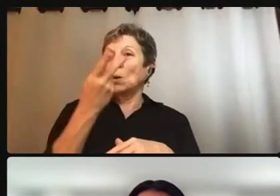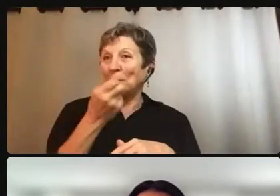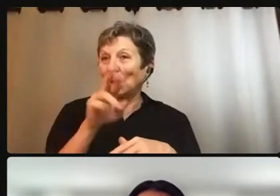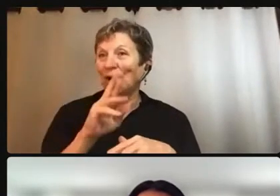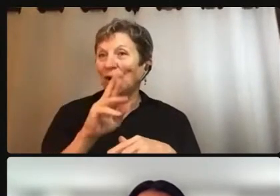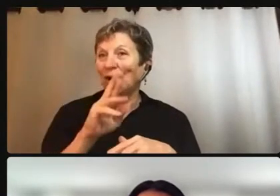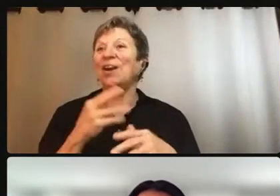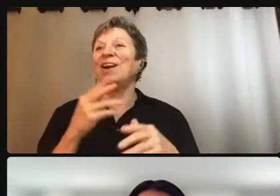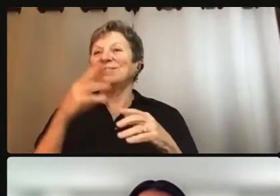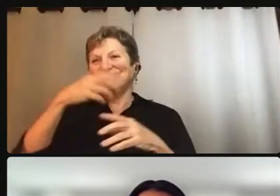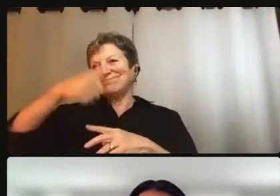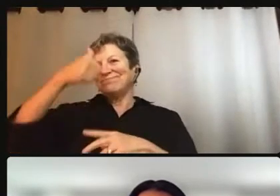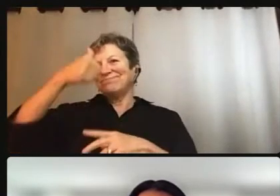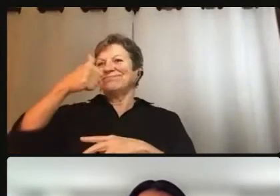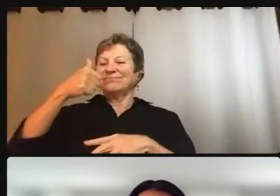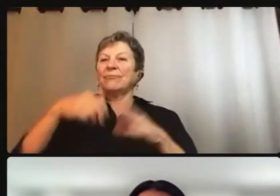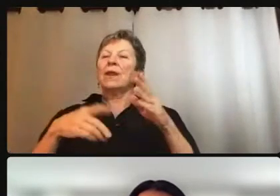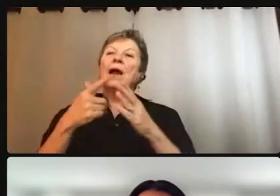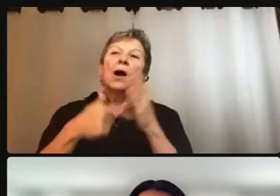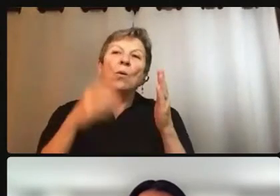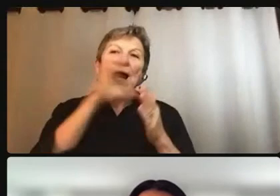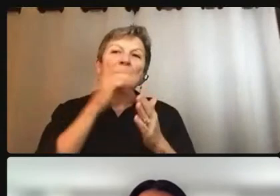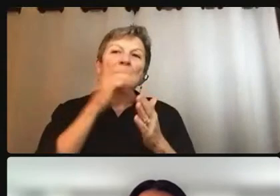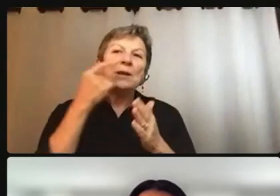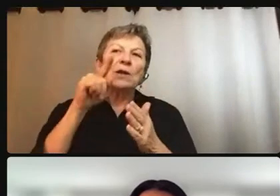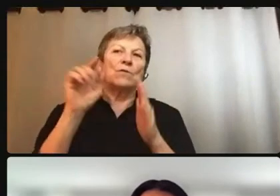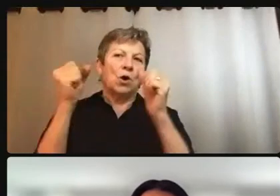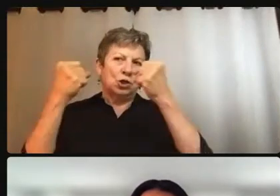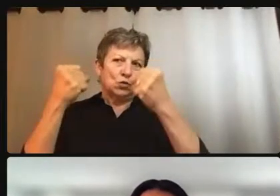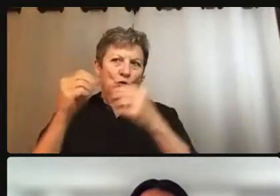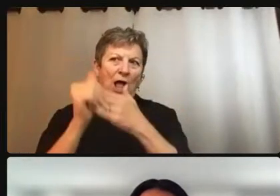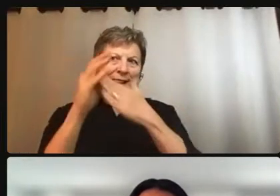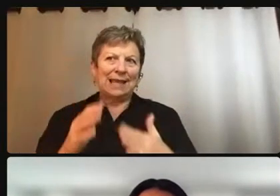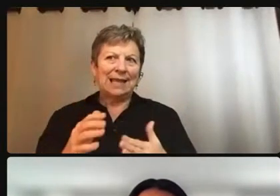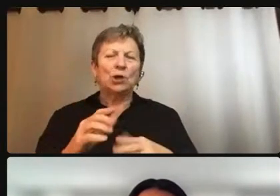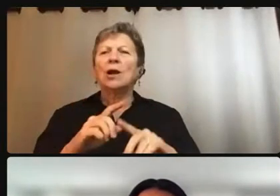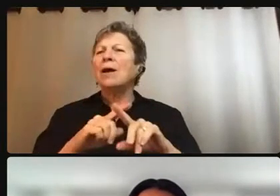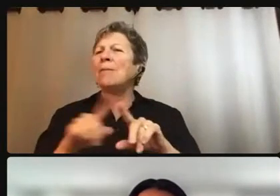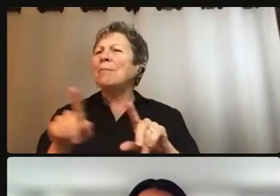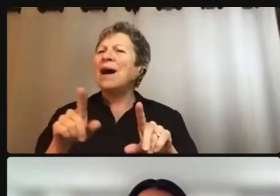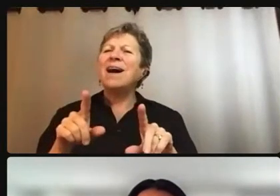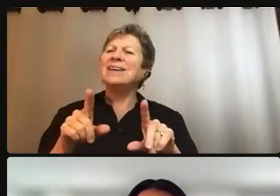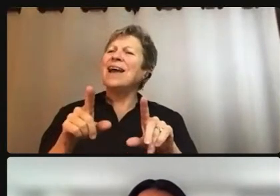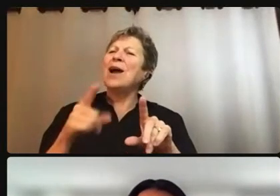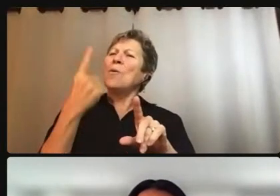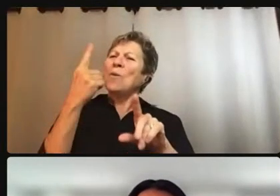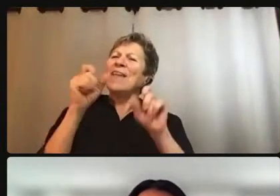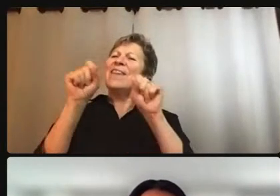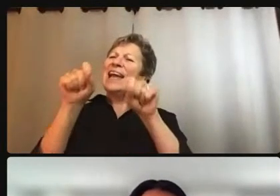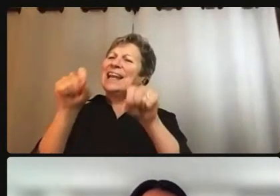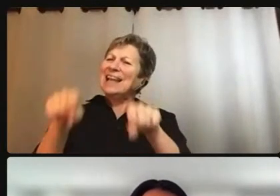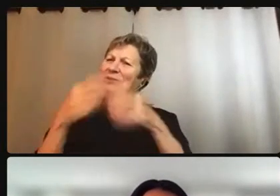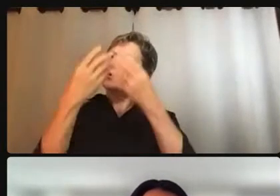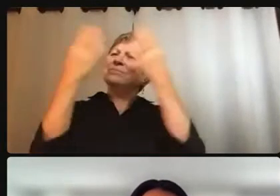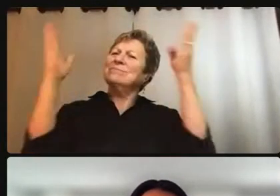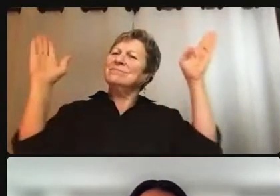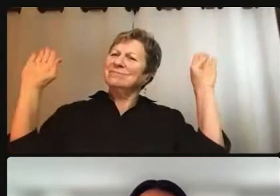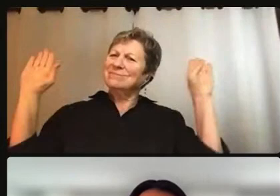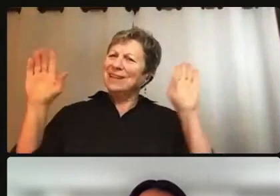HIRE FOR THE NEW SUPERINTENDENT. SO AS A MEMBER OF THE BOARD